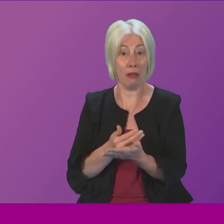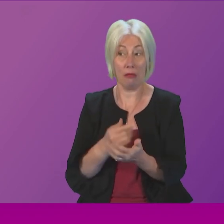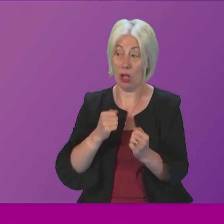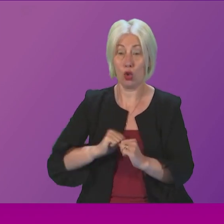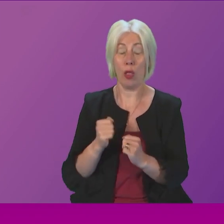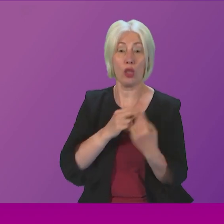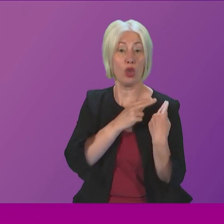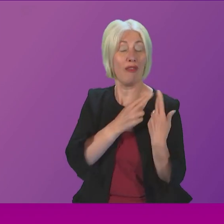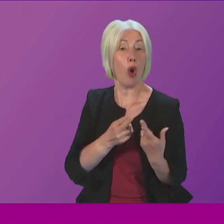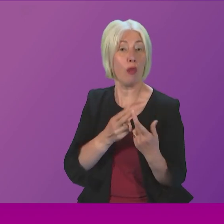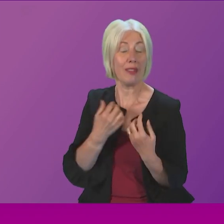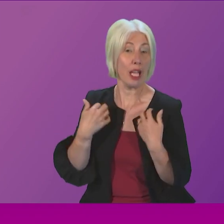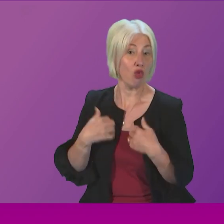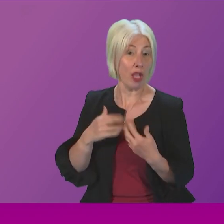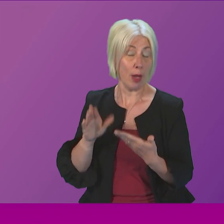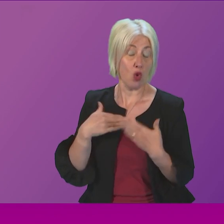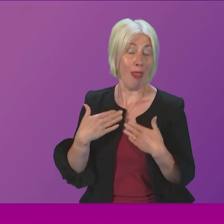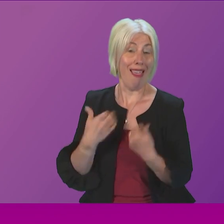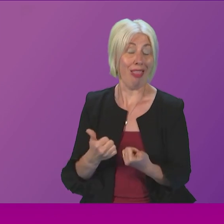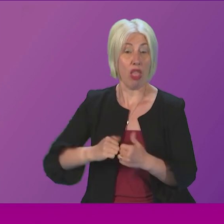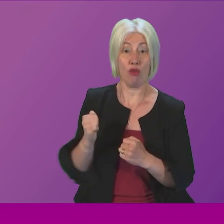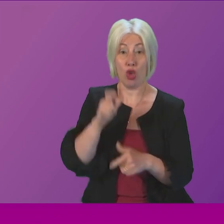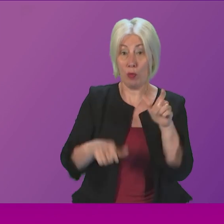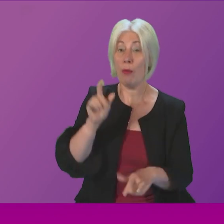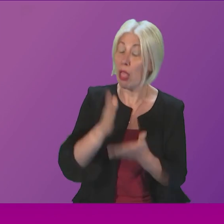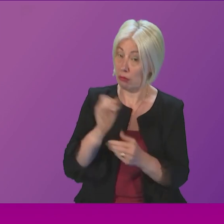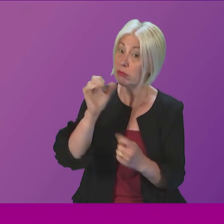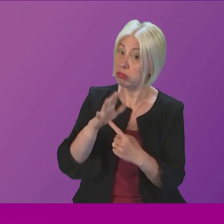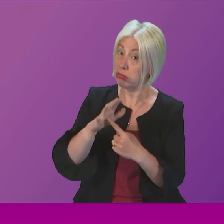and the health of the people of Scotland.